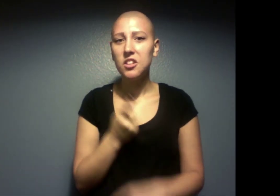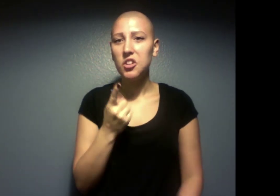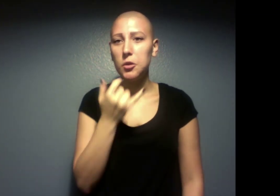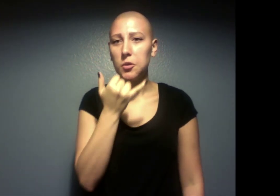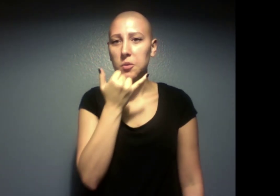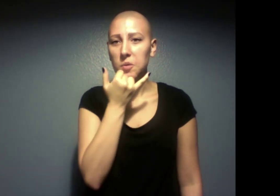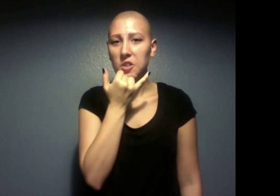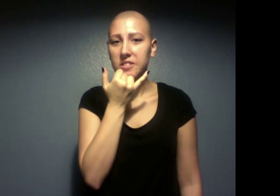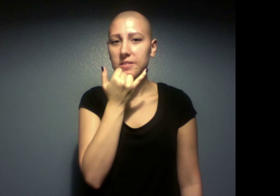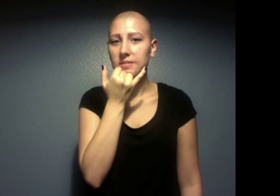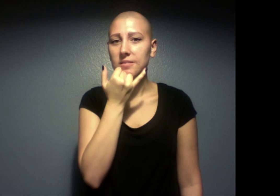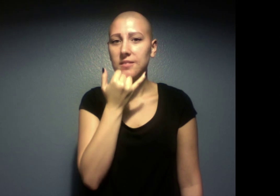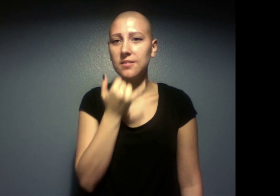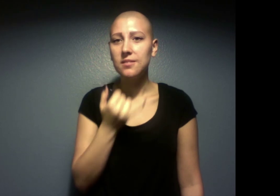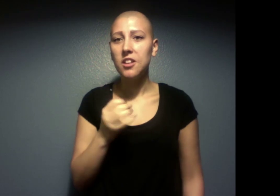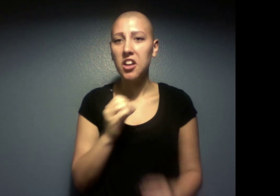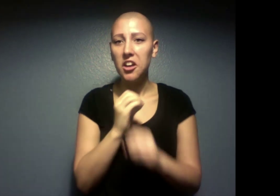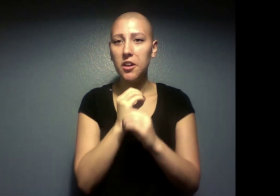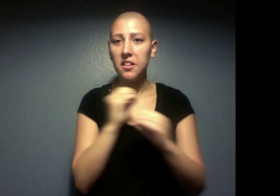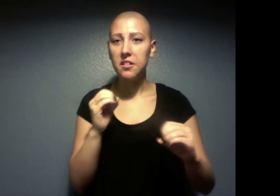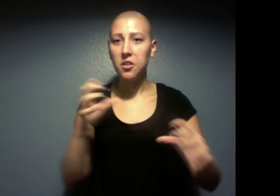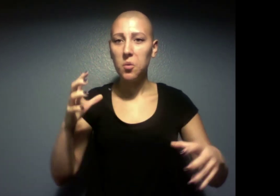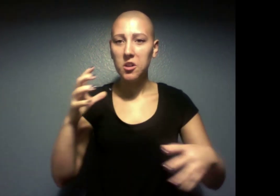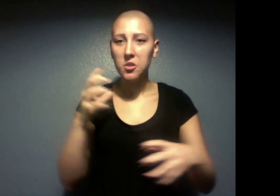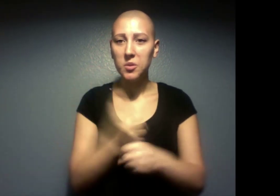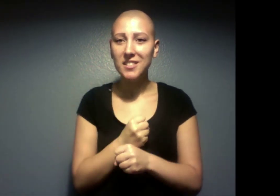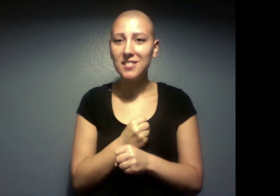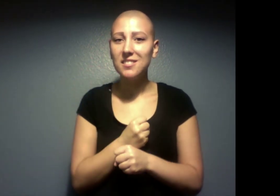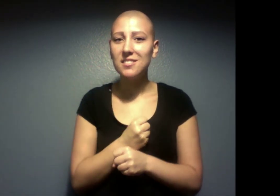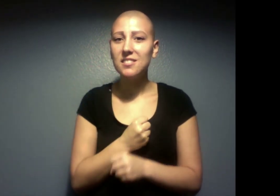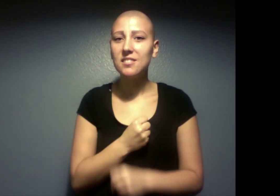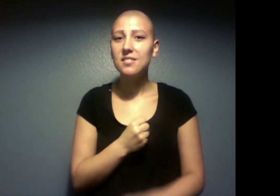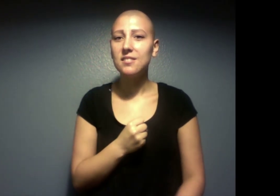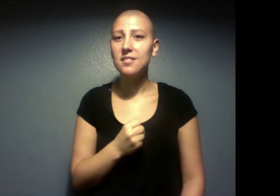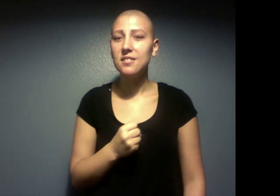you are mistaken. Nobody wins.